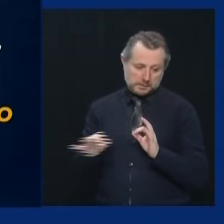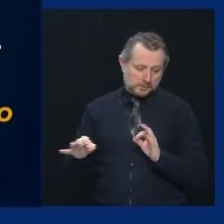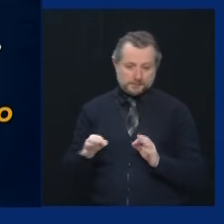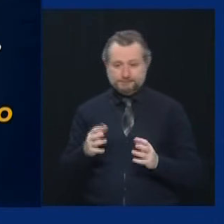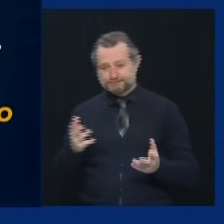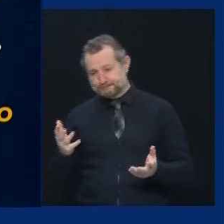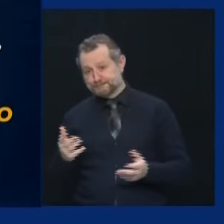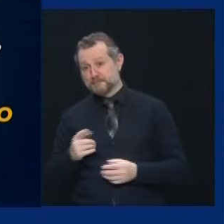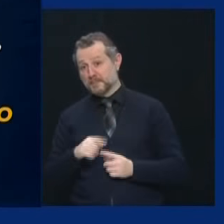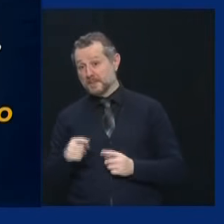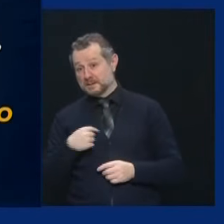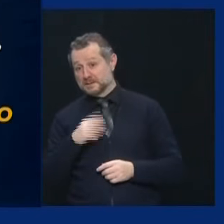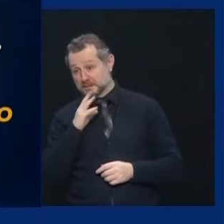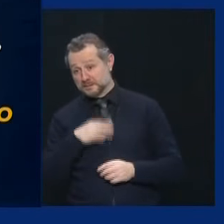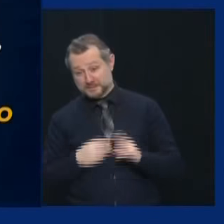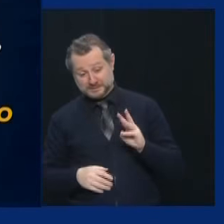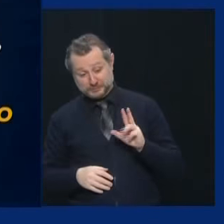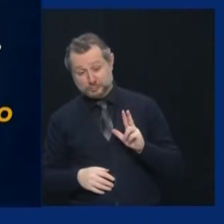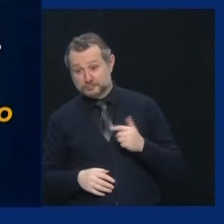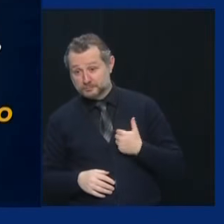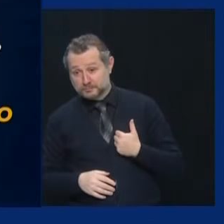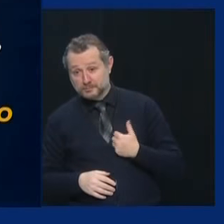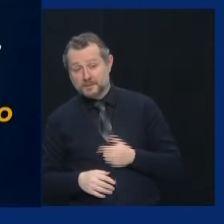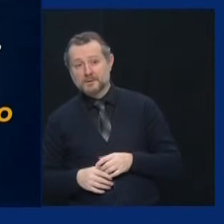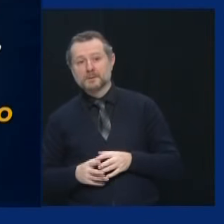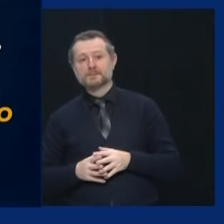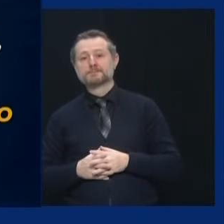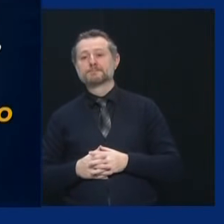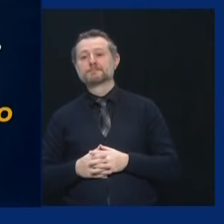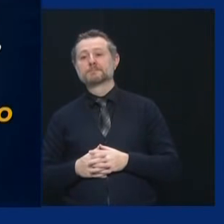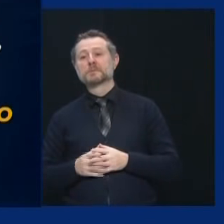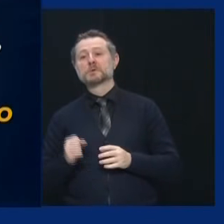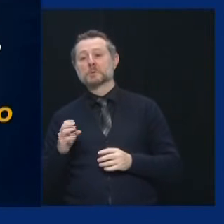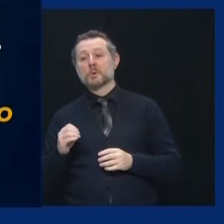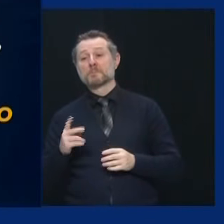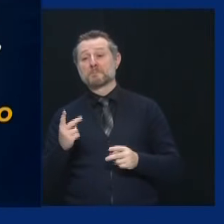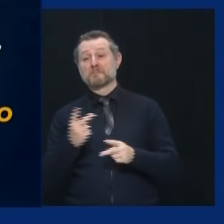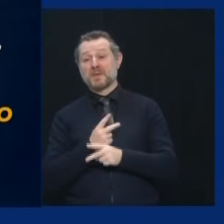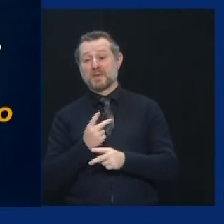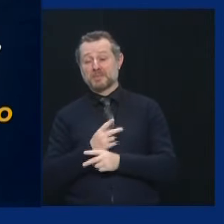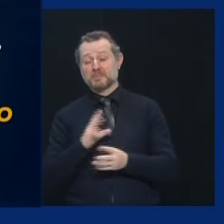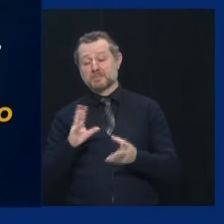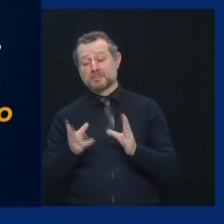WE WILL THEN ADJUST TO THOSE